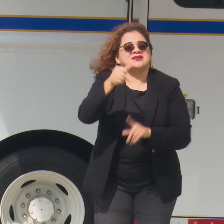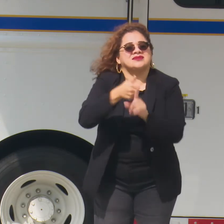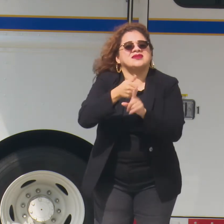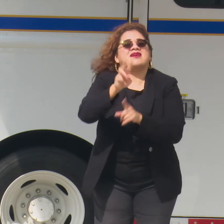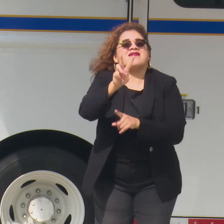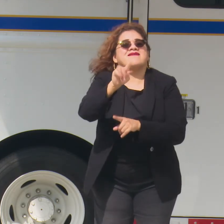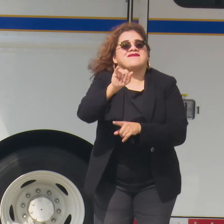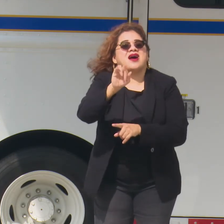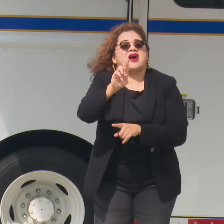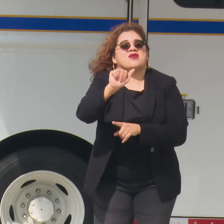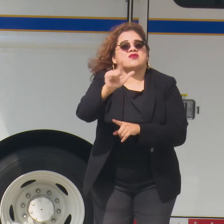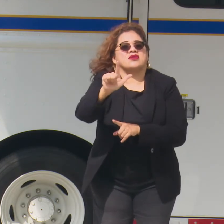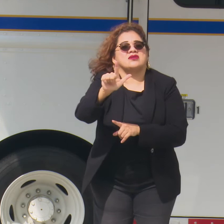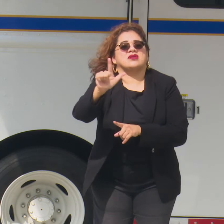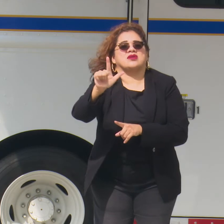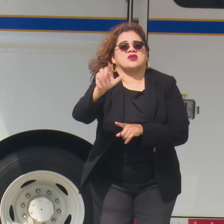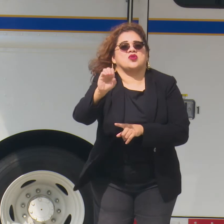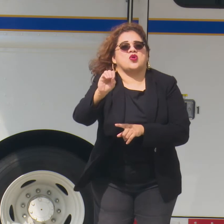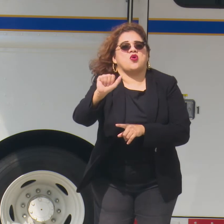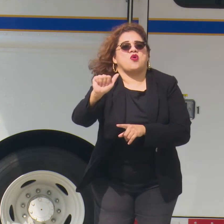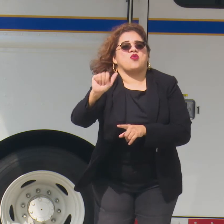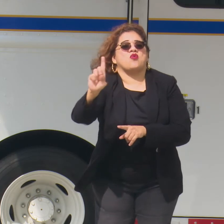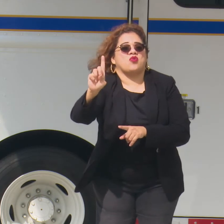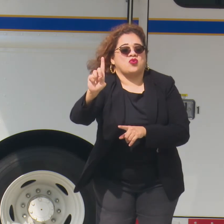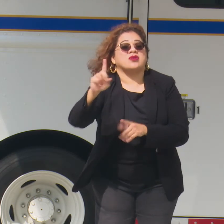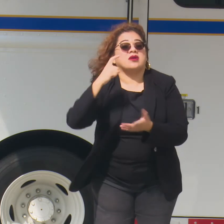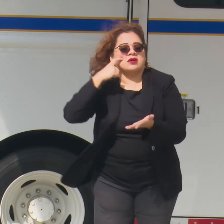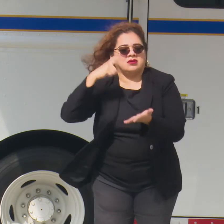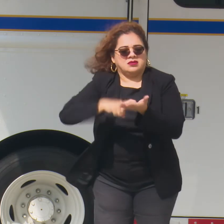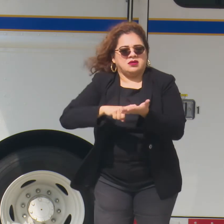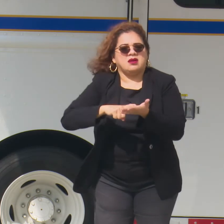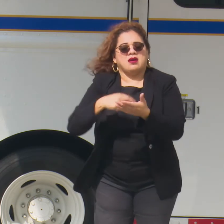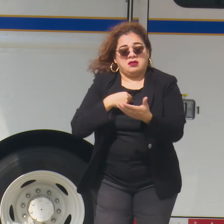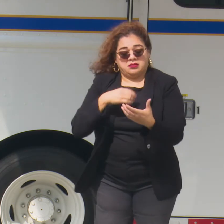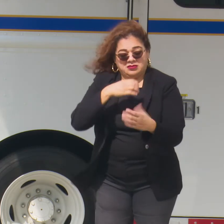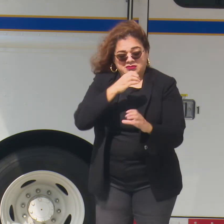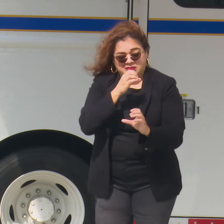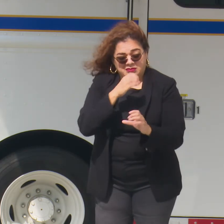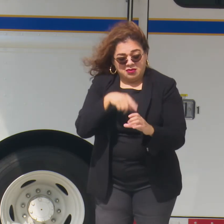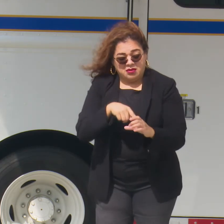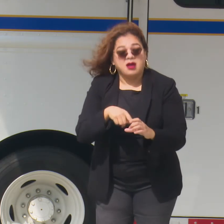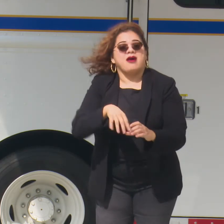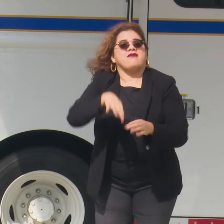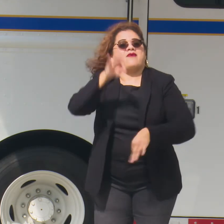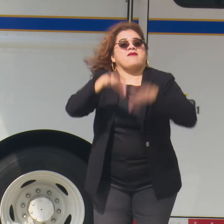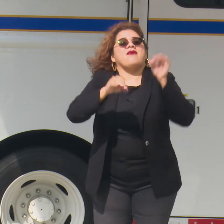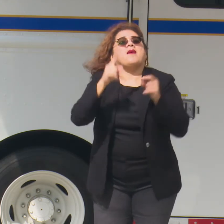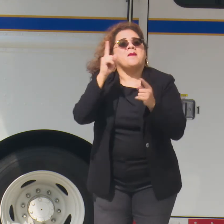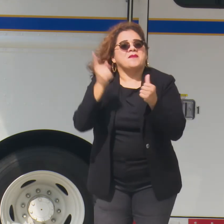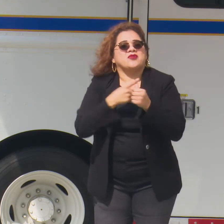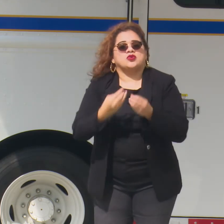detected. This is why it's so important that if you've been exposed, to quarantine for the 14 days if you know